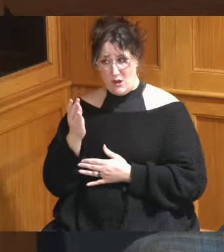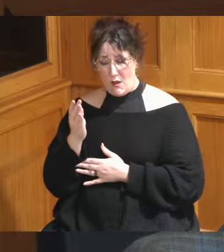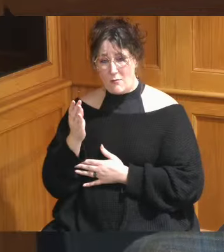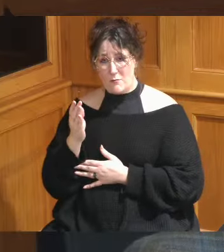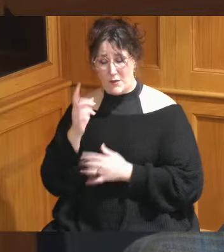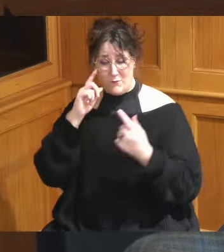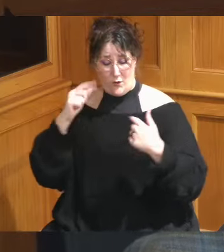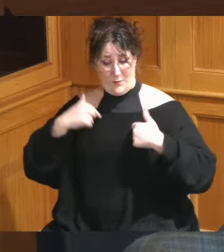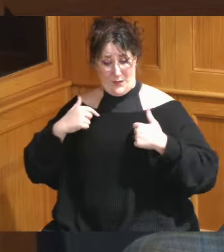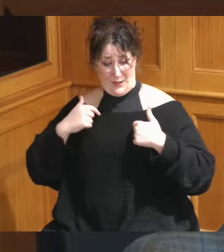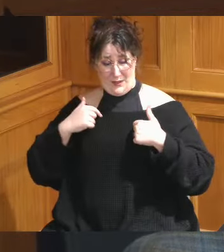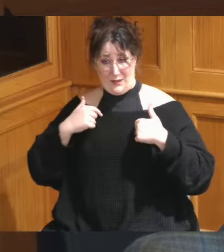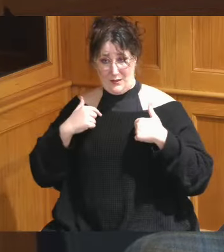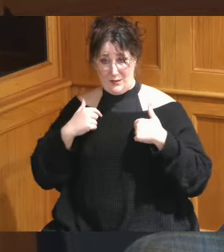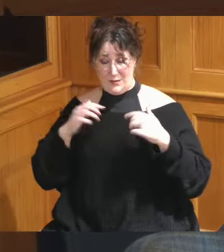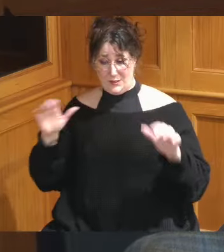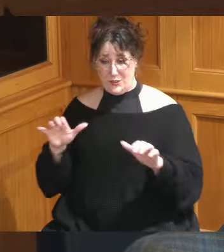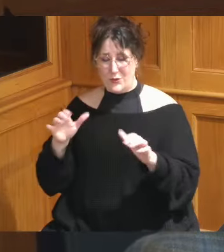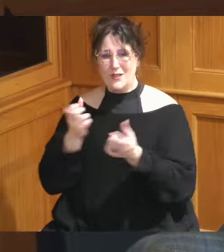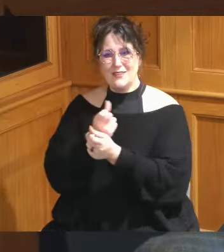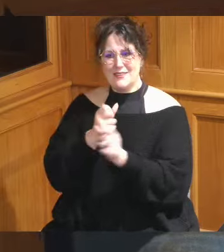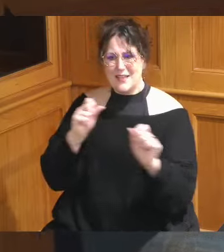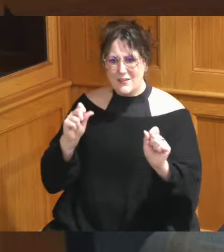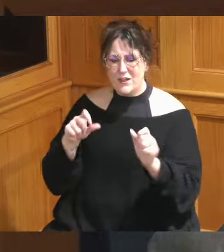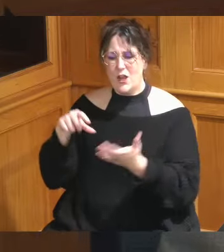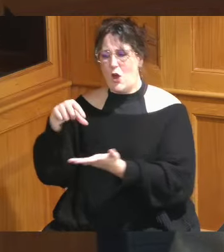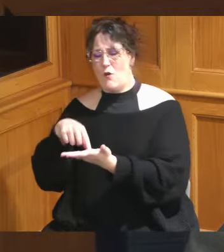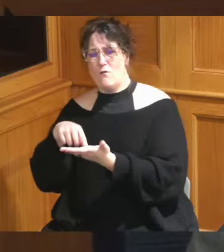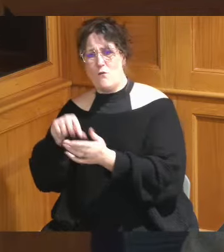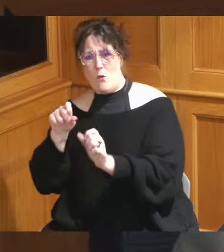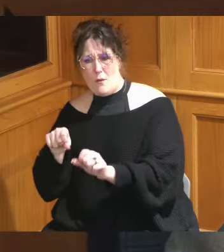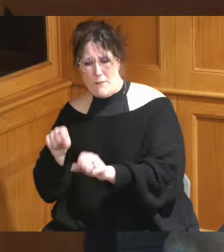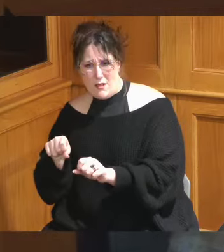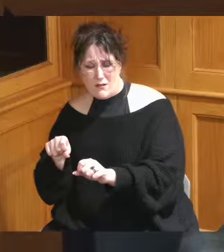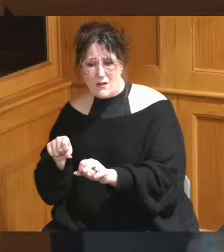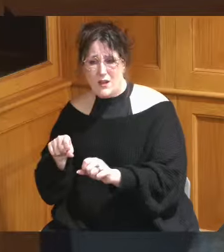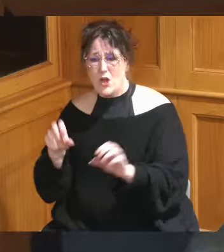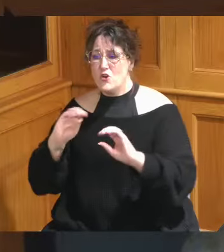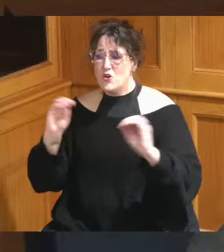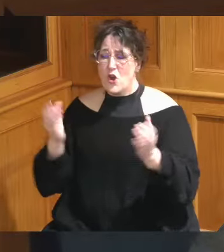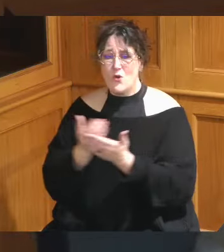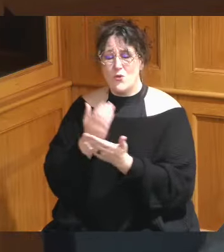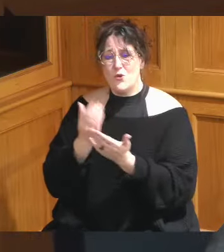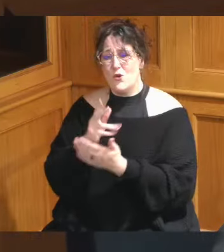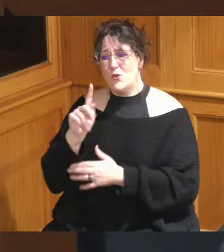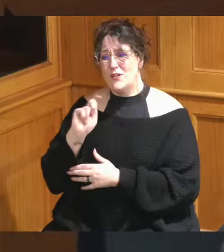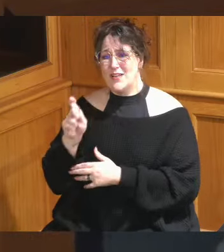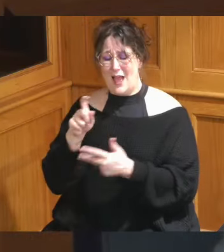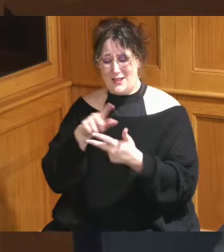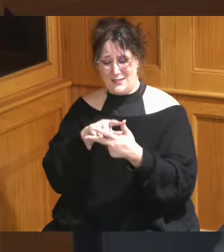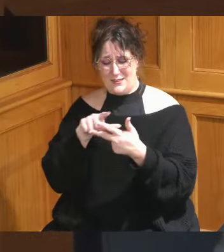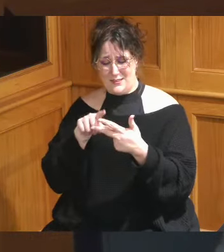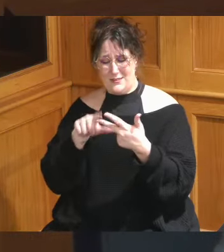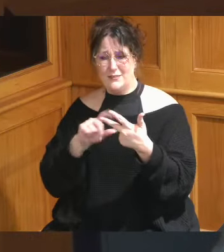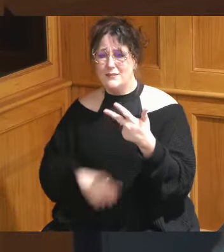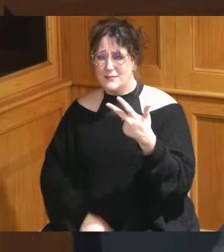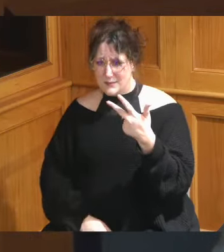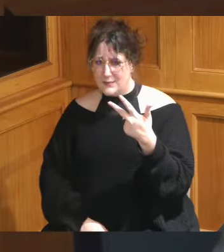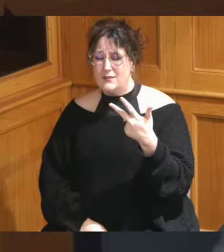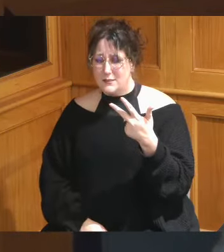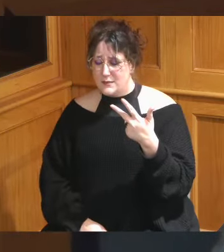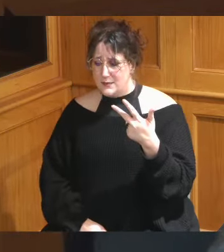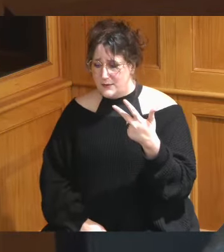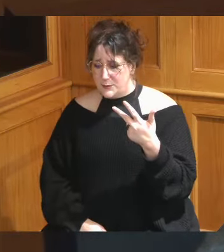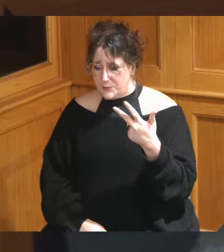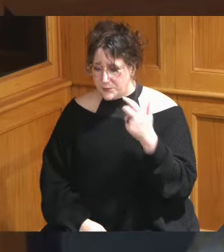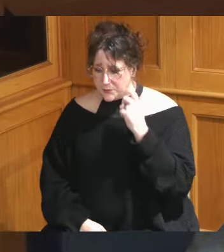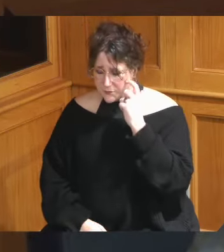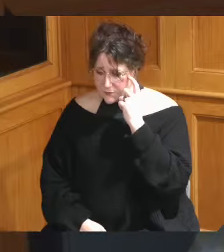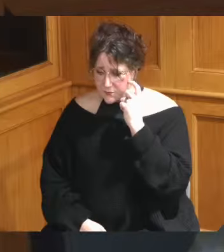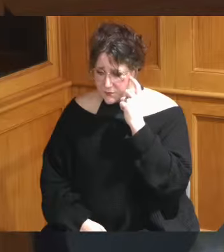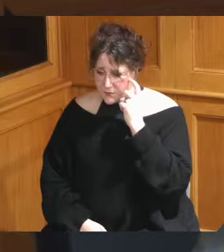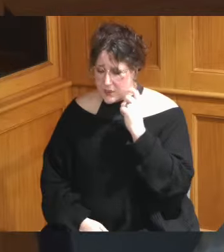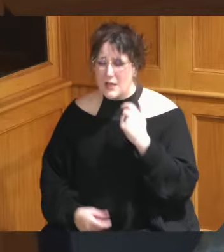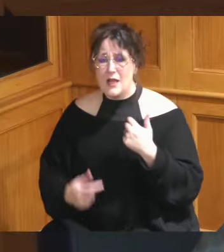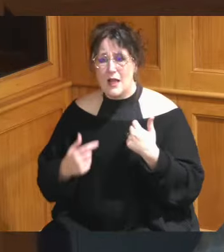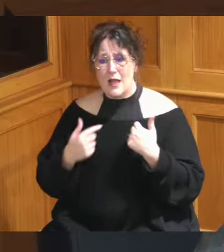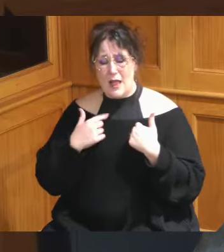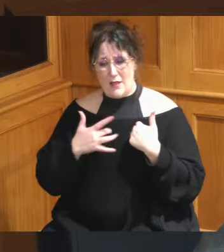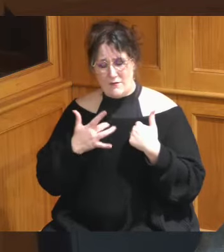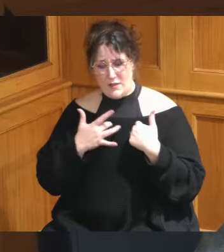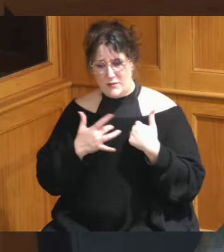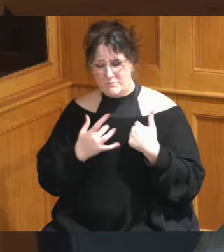me. So, safety, affordability, and no new tax burdens. Now, I will say that I'm disappointed